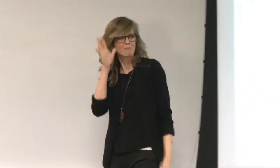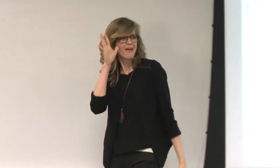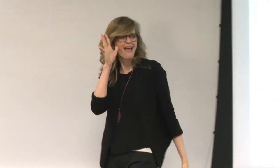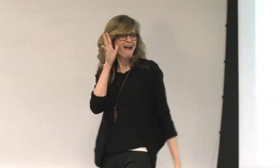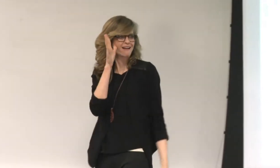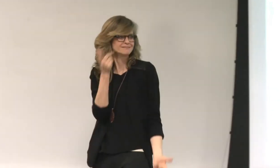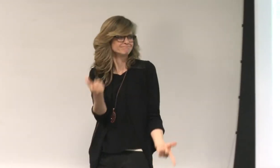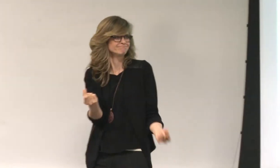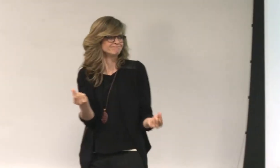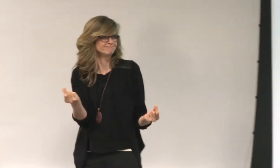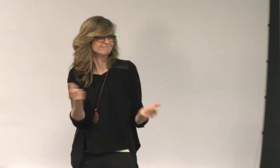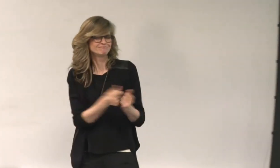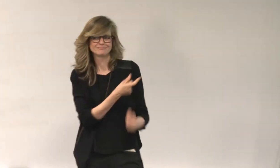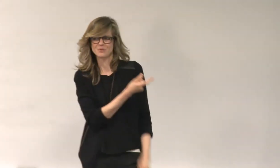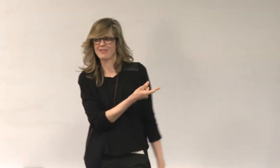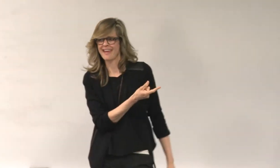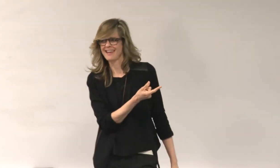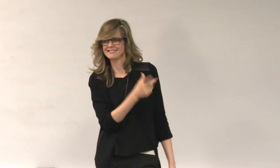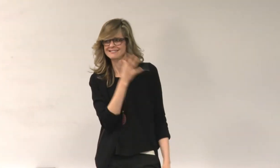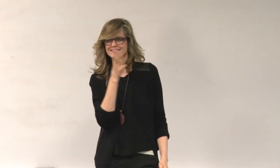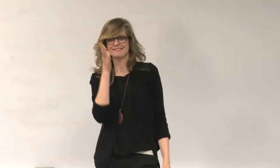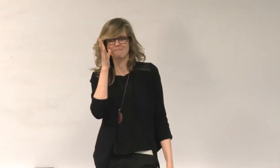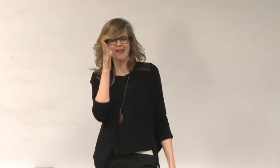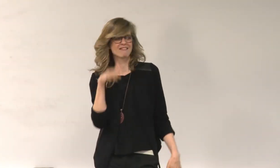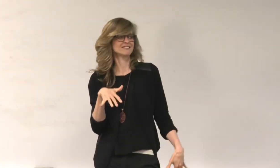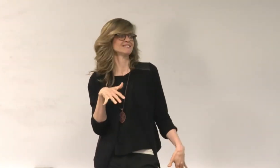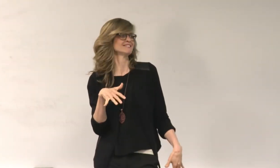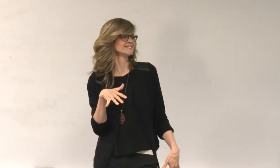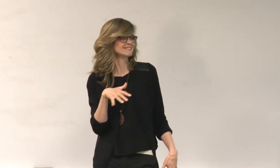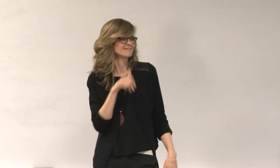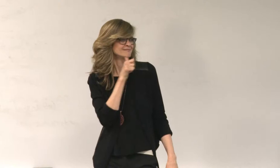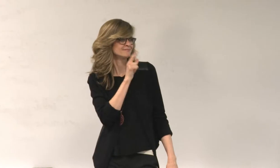AND HIGH FREQUENCY, BUT THEN AS YOU GET TO LOWER FREQUENCIES, I CAN'T HEAR ANYTHING.